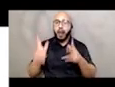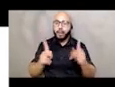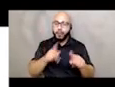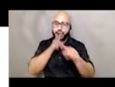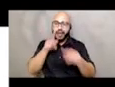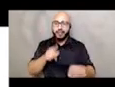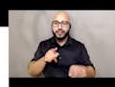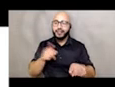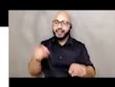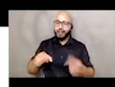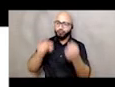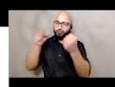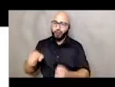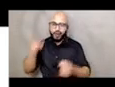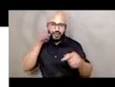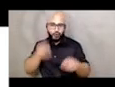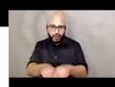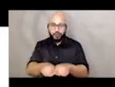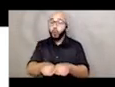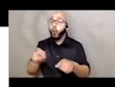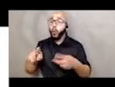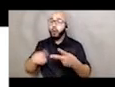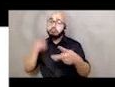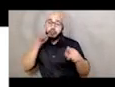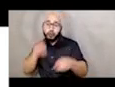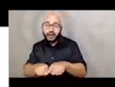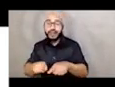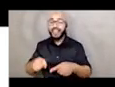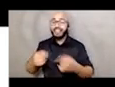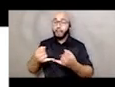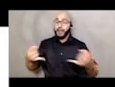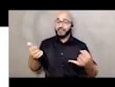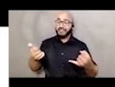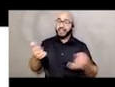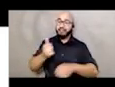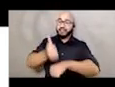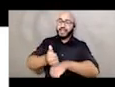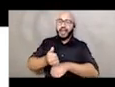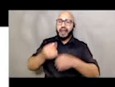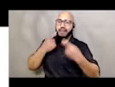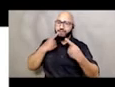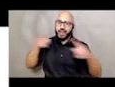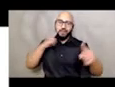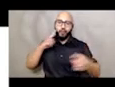They strongly agree or they agree that the boundaries they set are effective to reduce their stress.